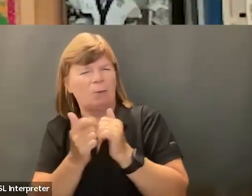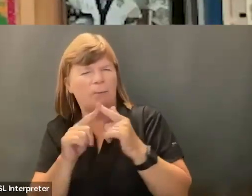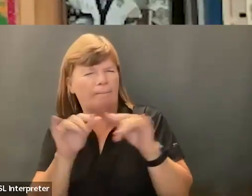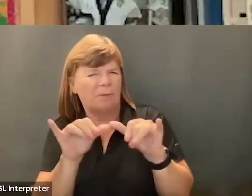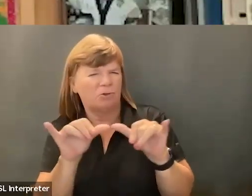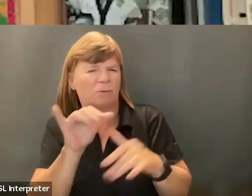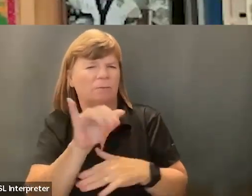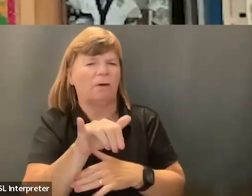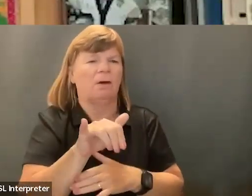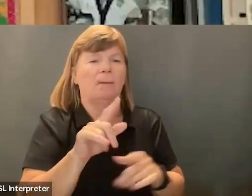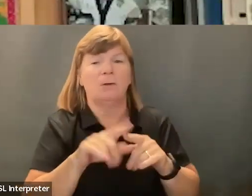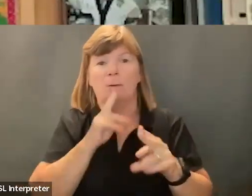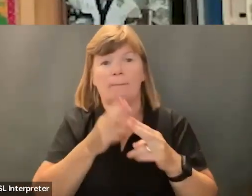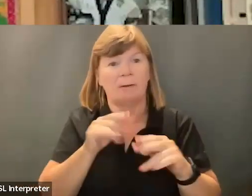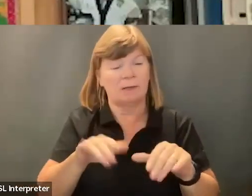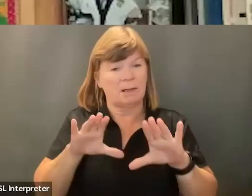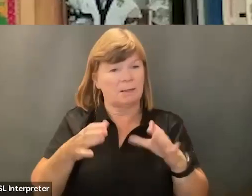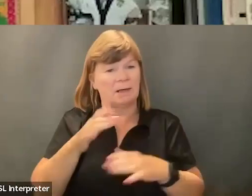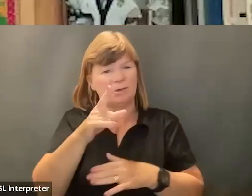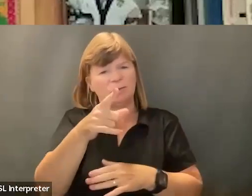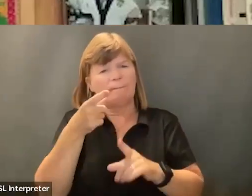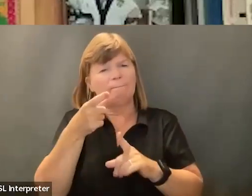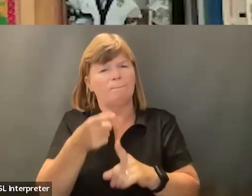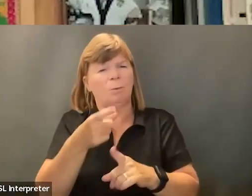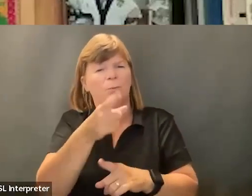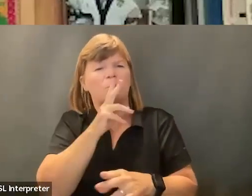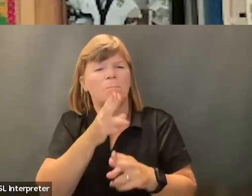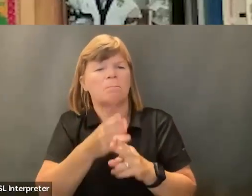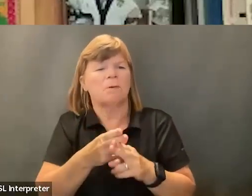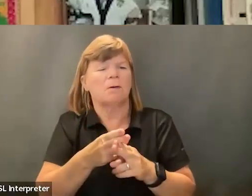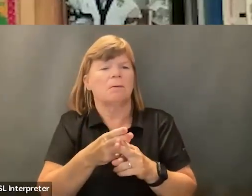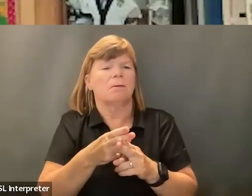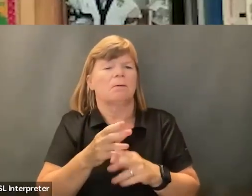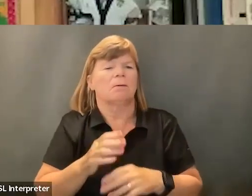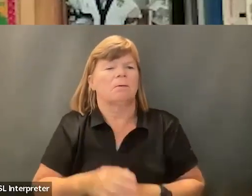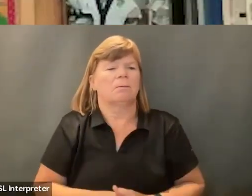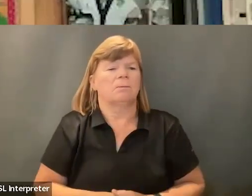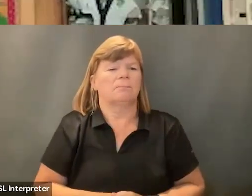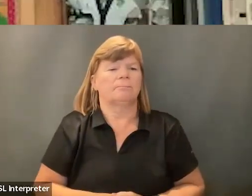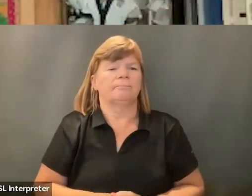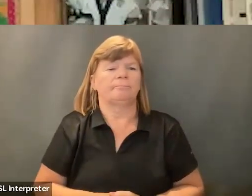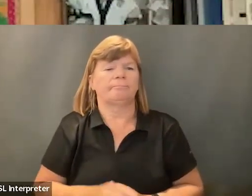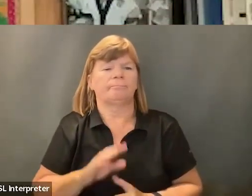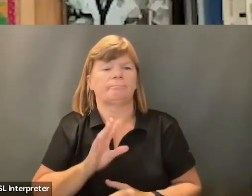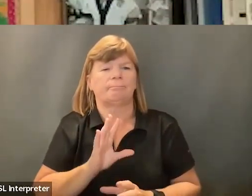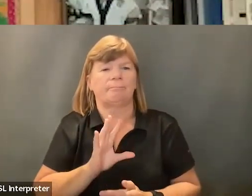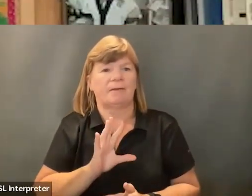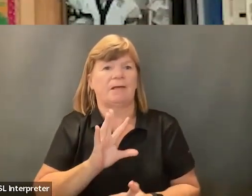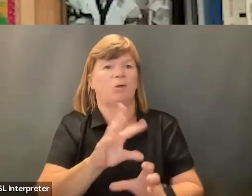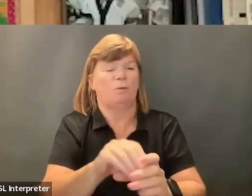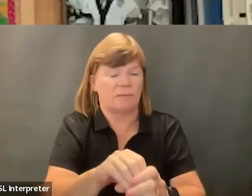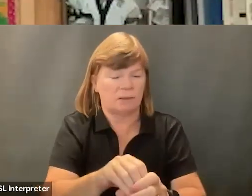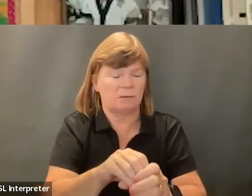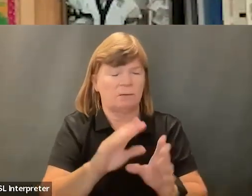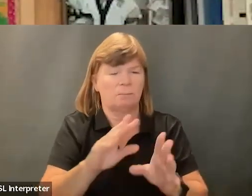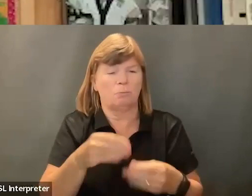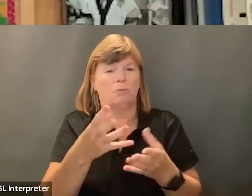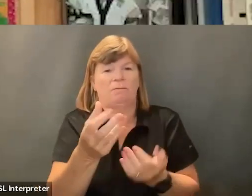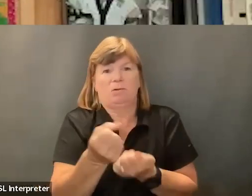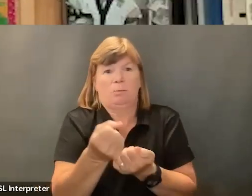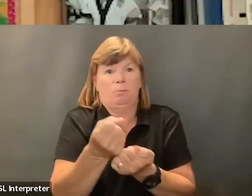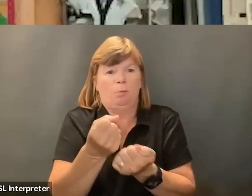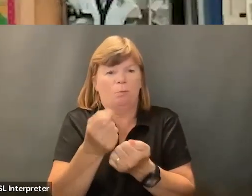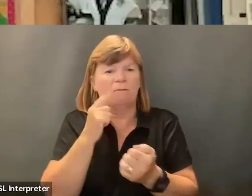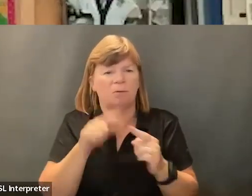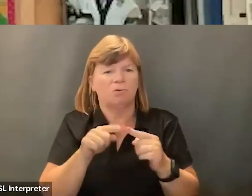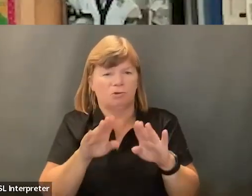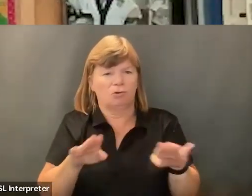the point that you made about um intervening and providing support for children uh in tier